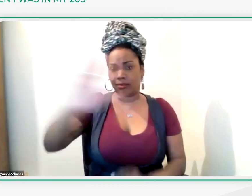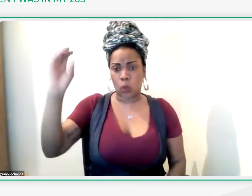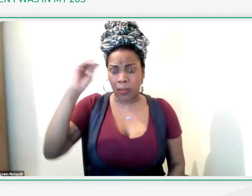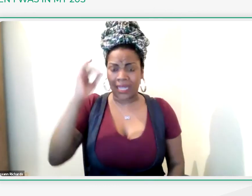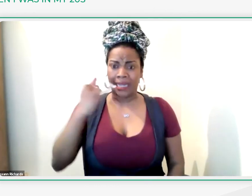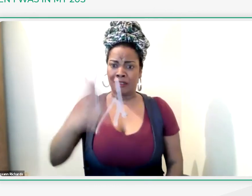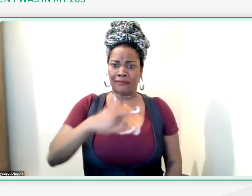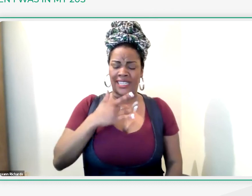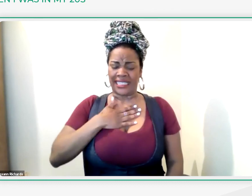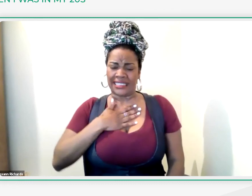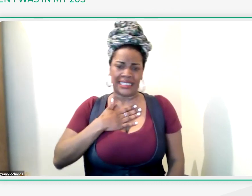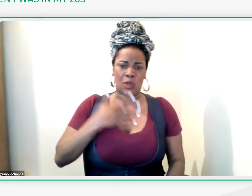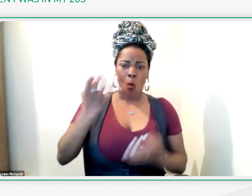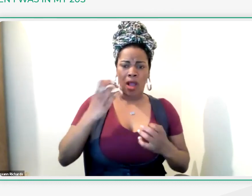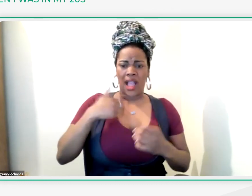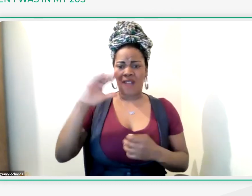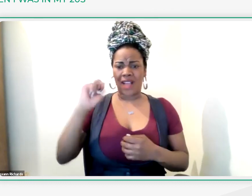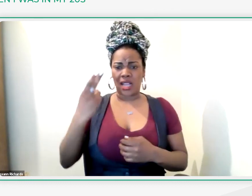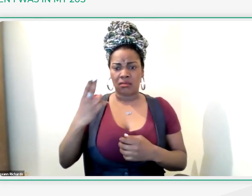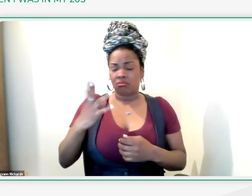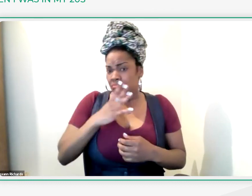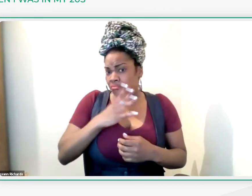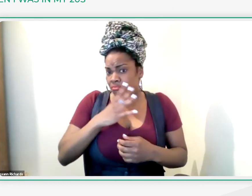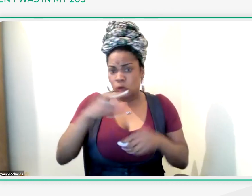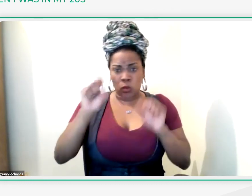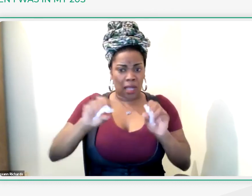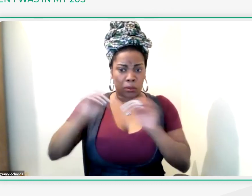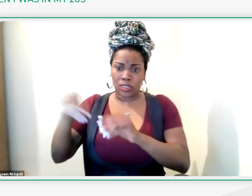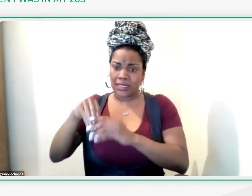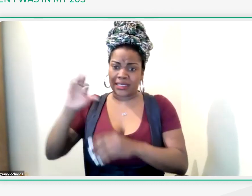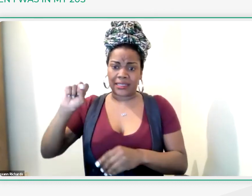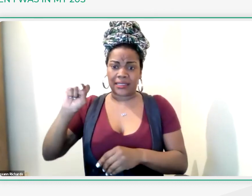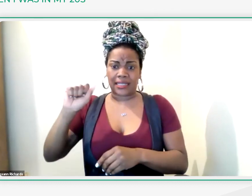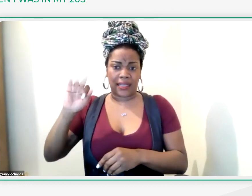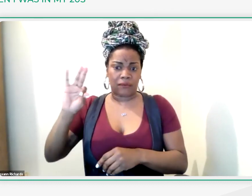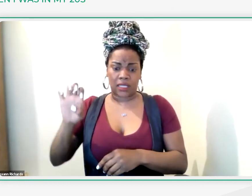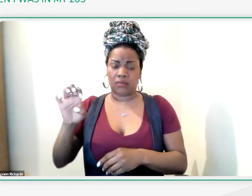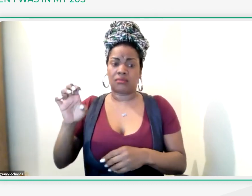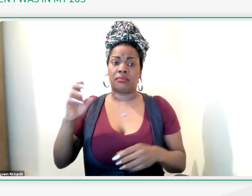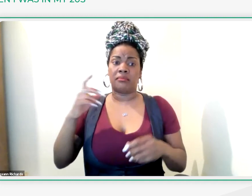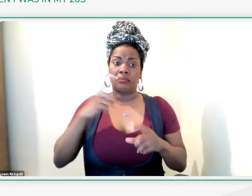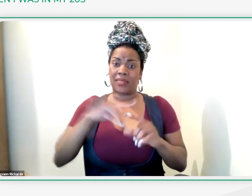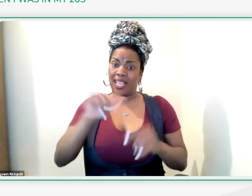Again, everyone has a different opinion, and that's fine. If you feel more comfortable with cash, that is fine.